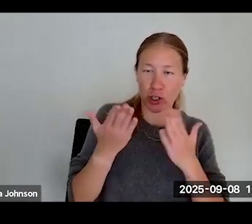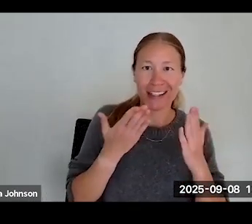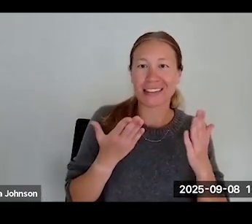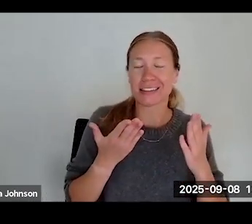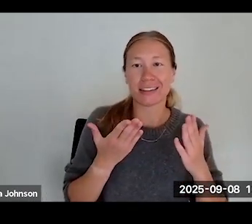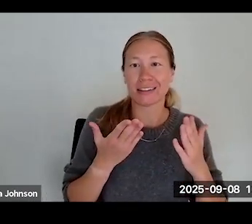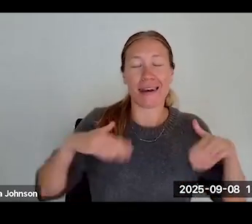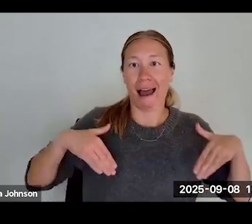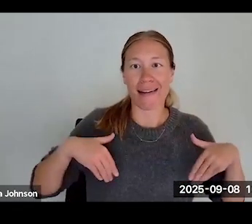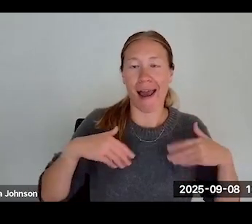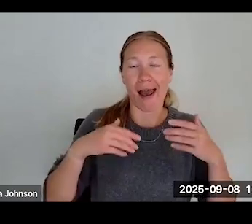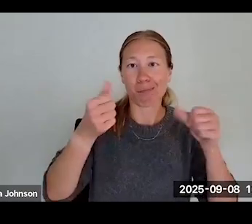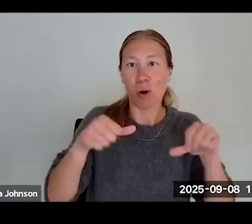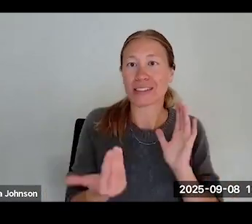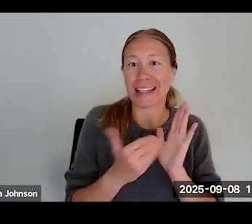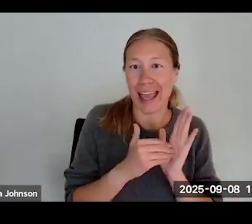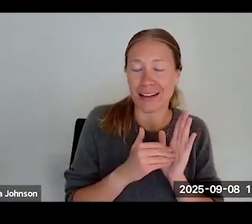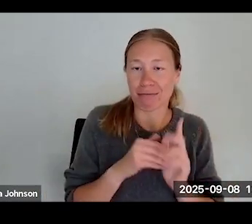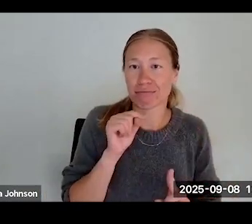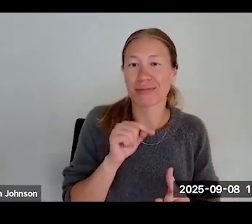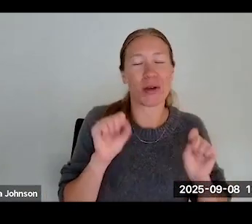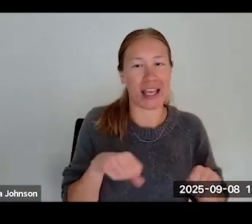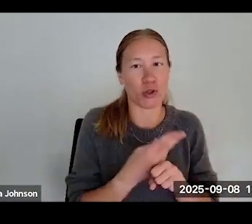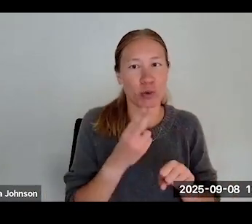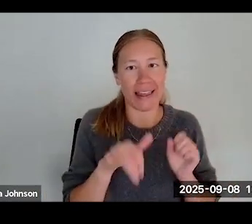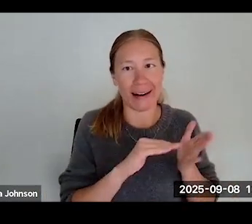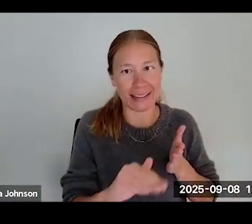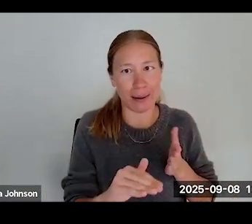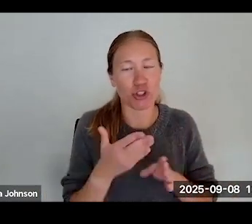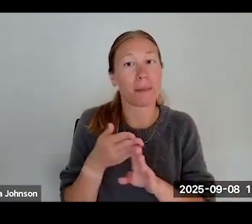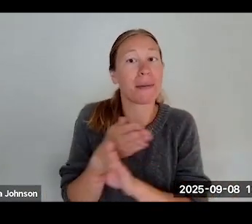then we can use this exception prior to April 24th, 2026.